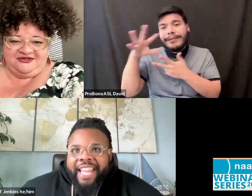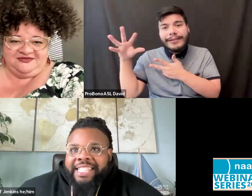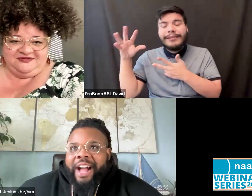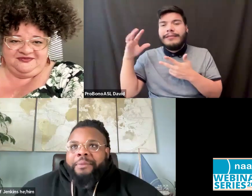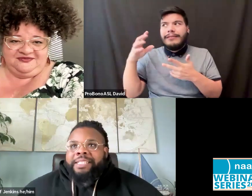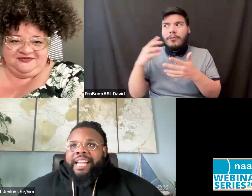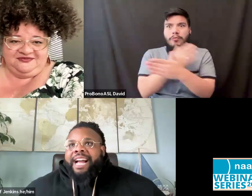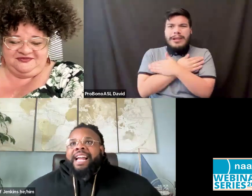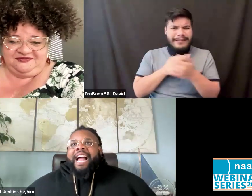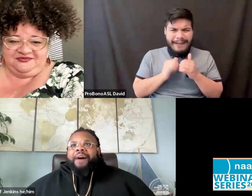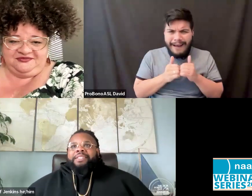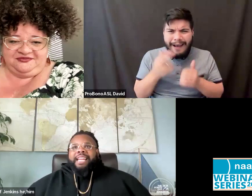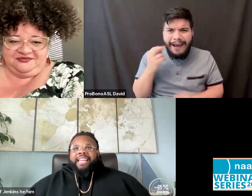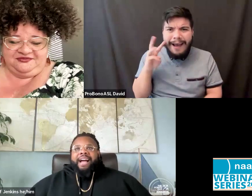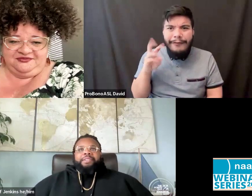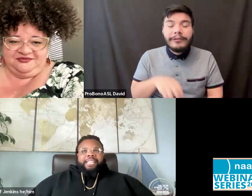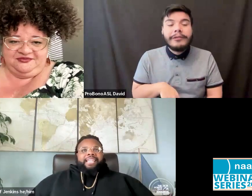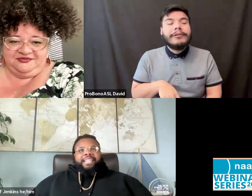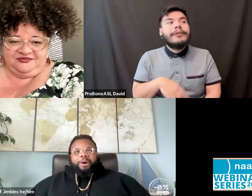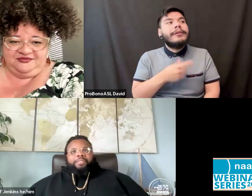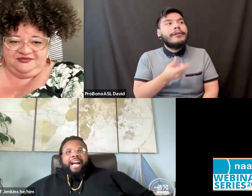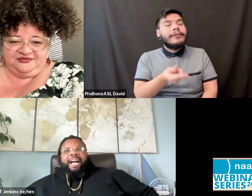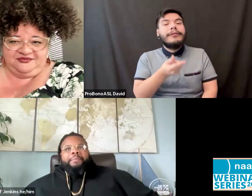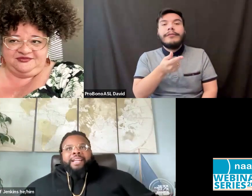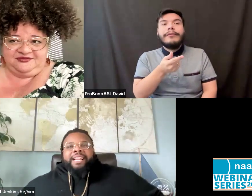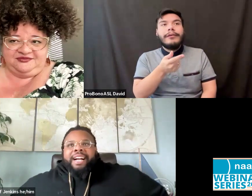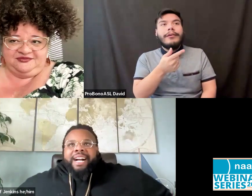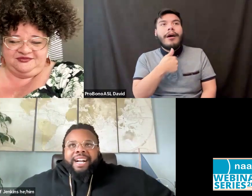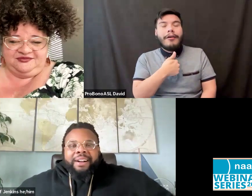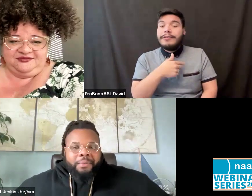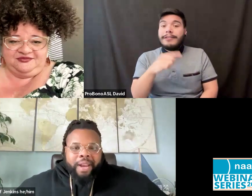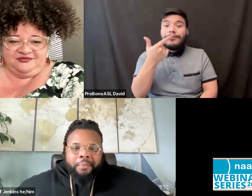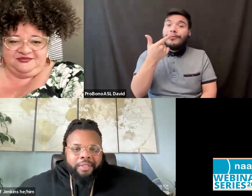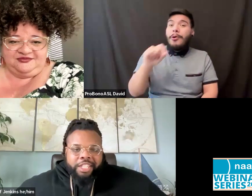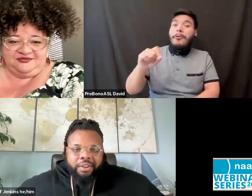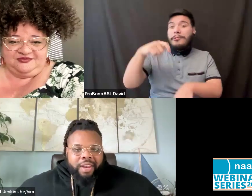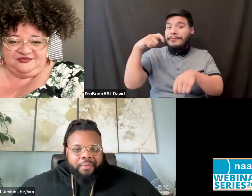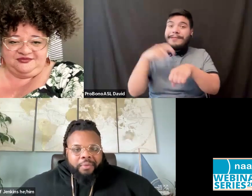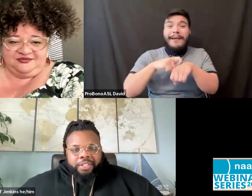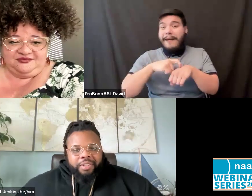Okay, so I was I would say that I was in goal tower when I'm on the show, like when we're shooting,